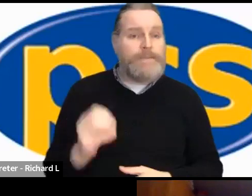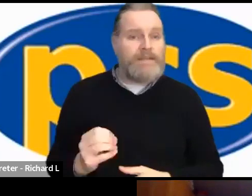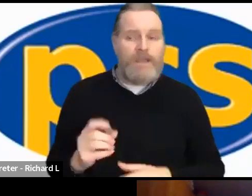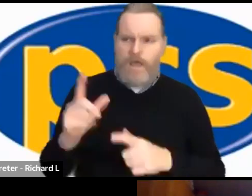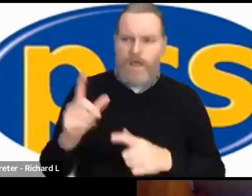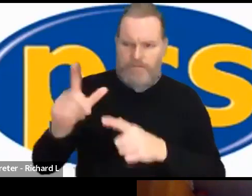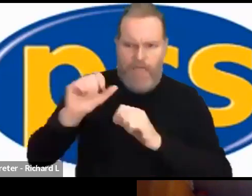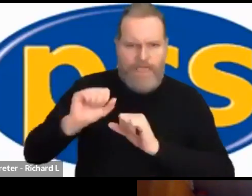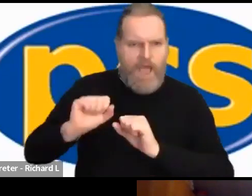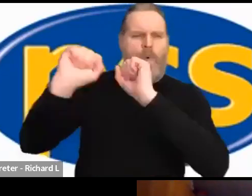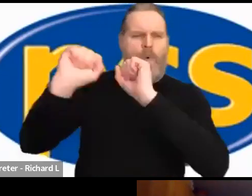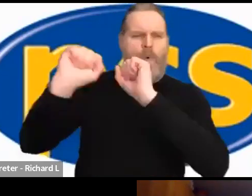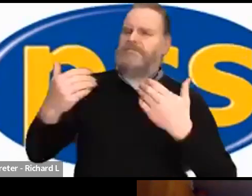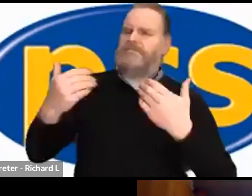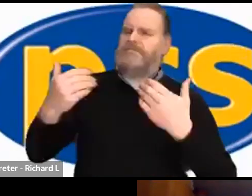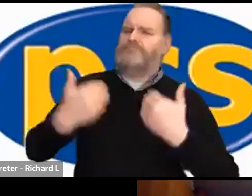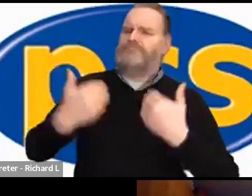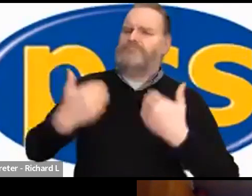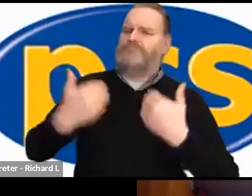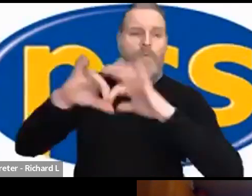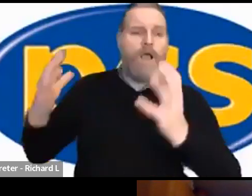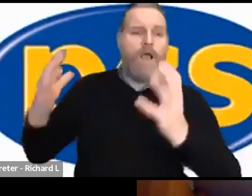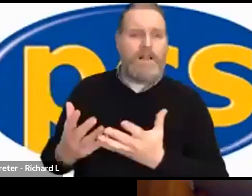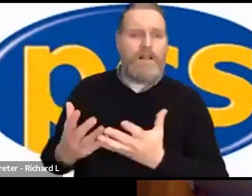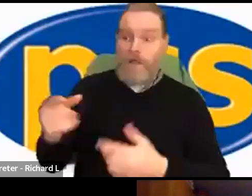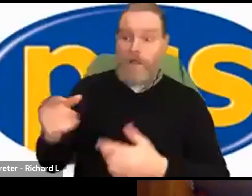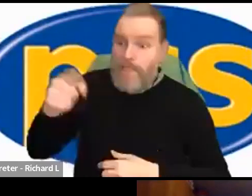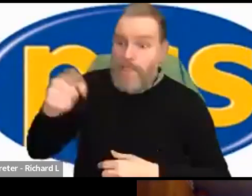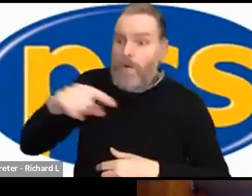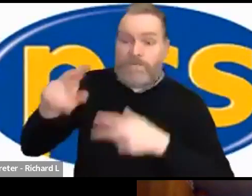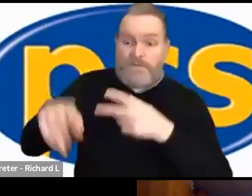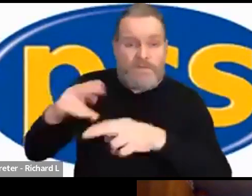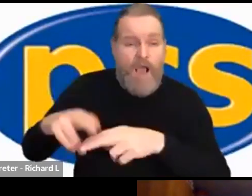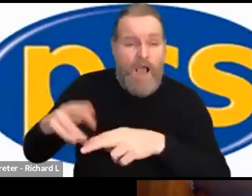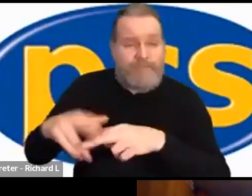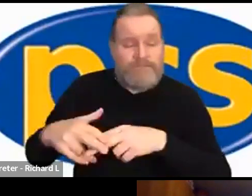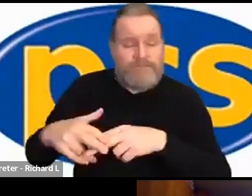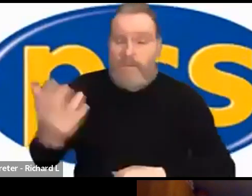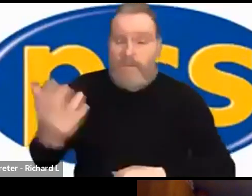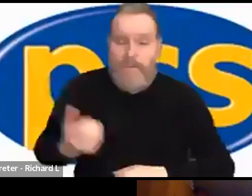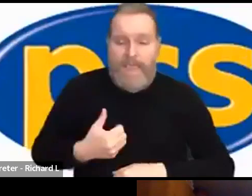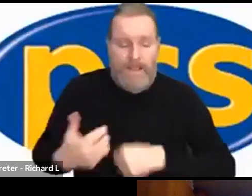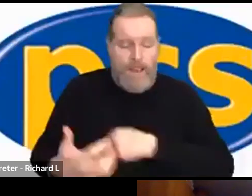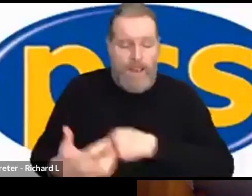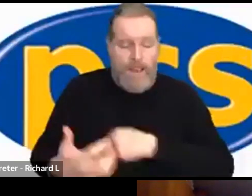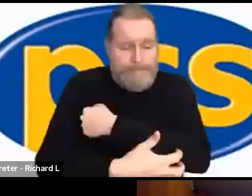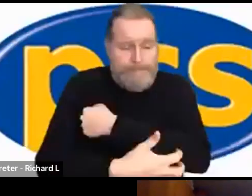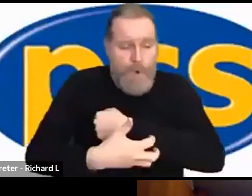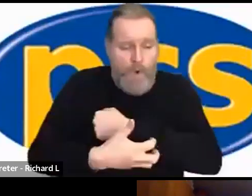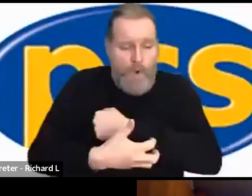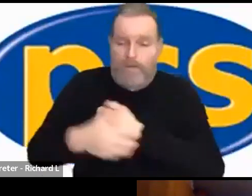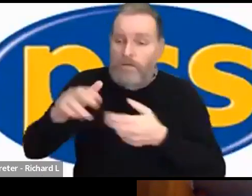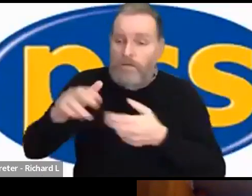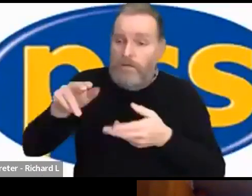richest richest people in the world and when our members have been doing a fantastic job but I'll get fantastic job, but I'll getting poverty poverty pay, and only offered a